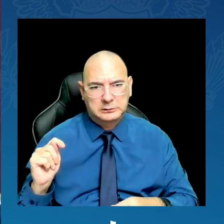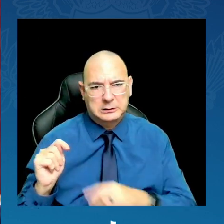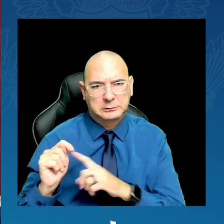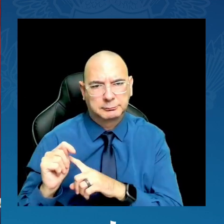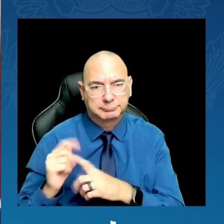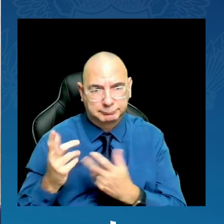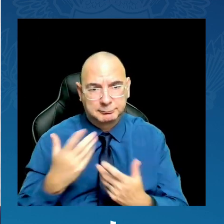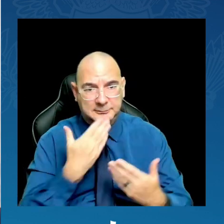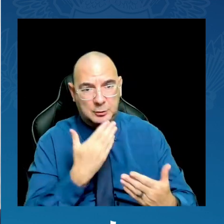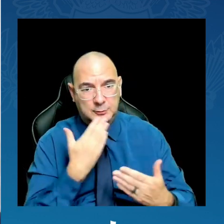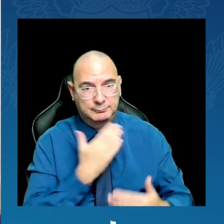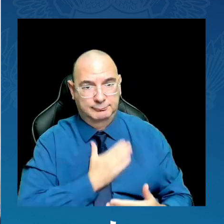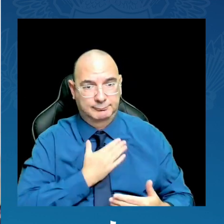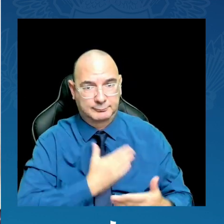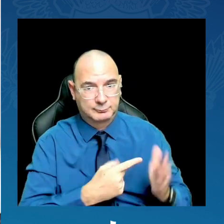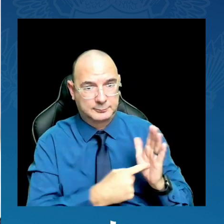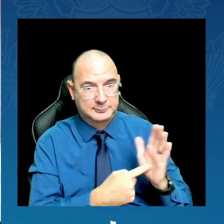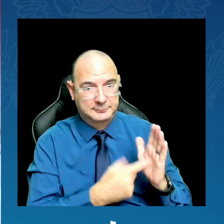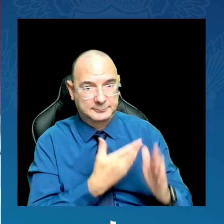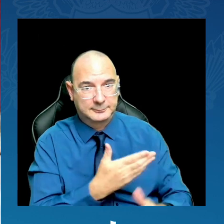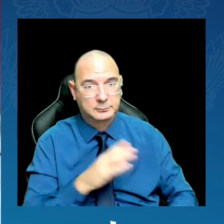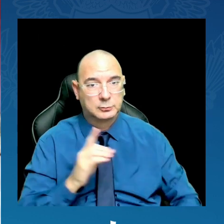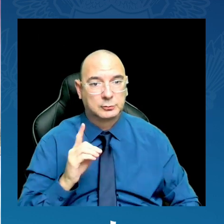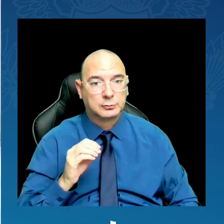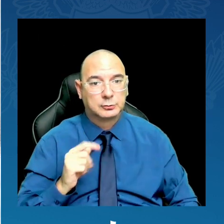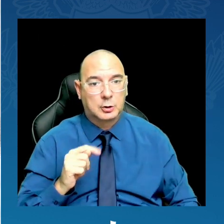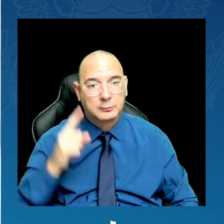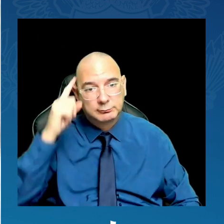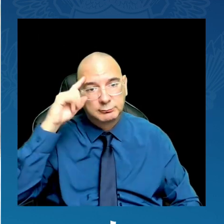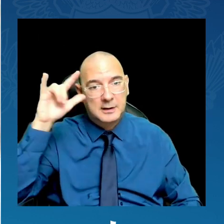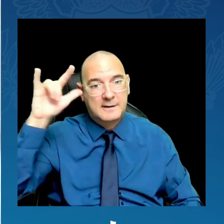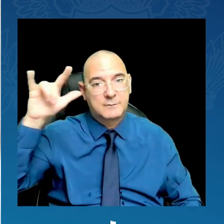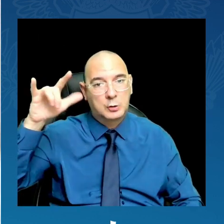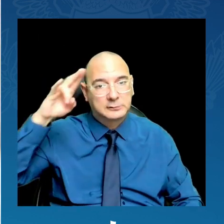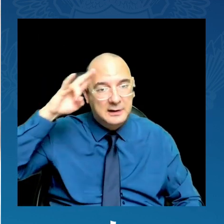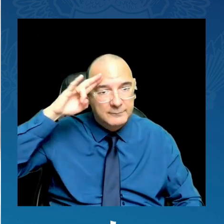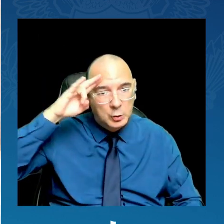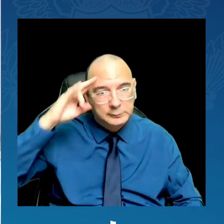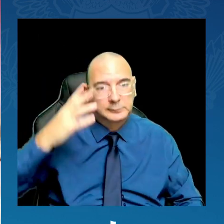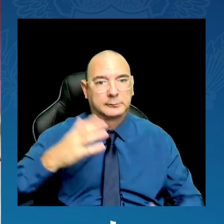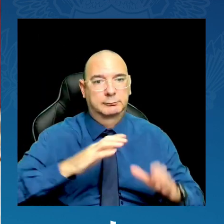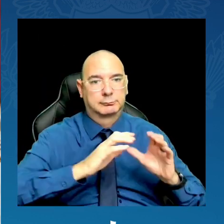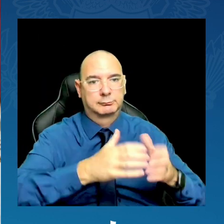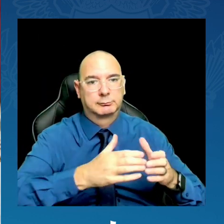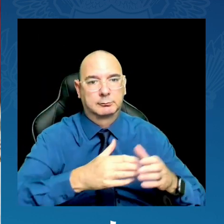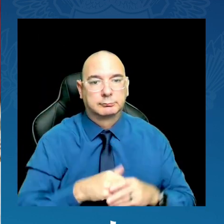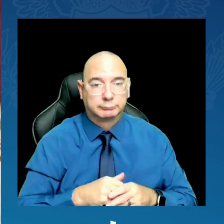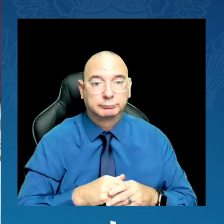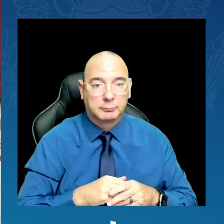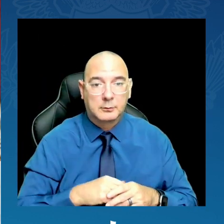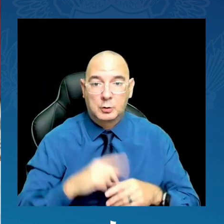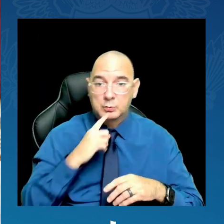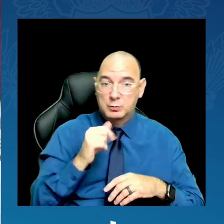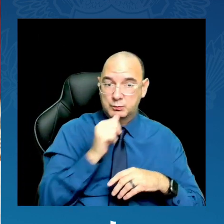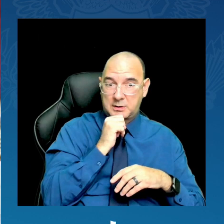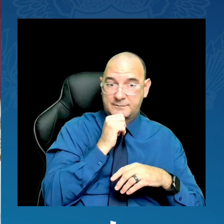and the Federal Aviation Administration. And we certainly agree that the private sector plays a critical role in American leadership in space.